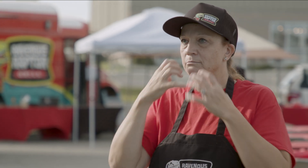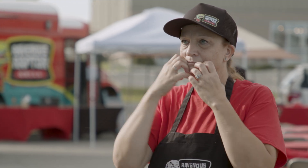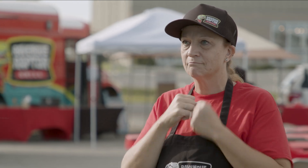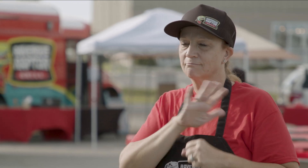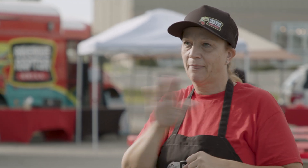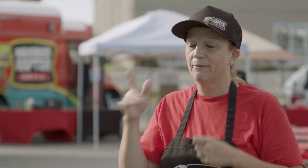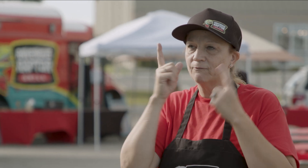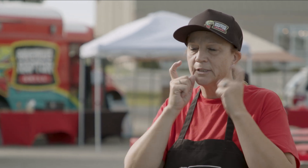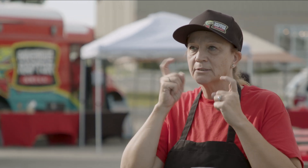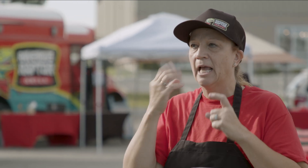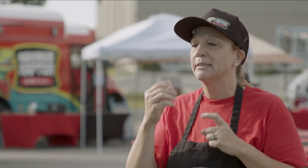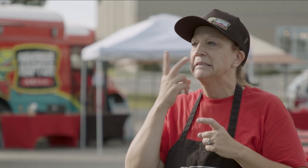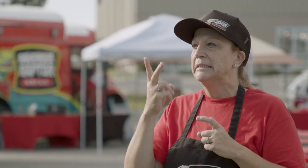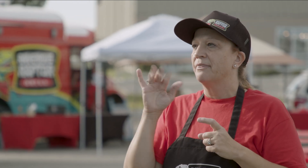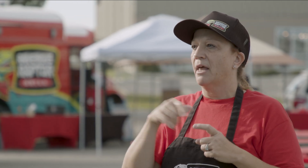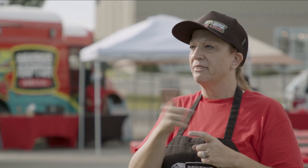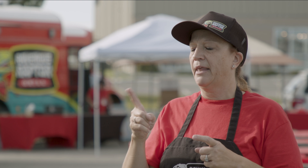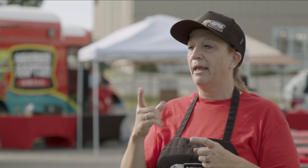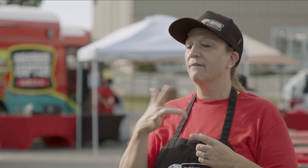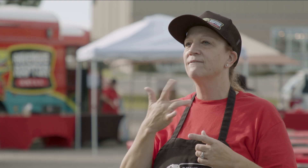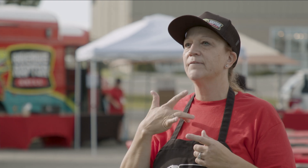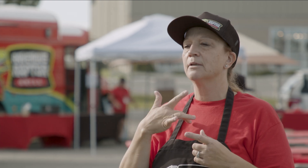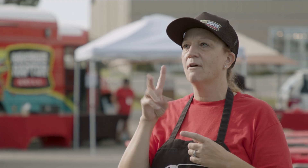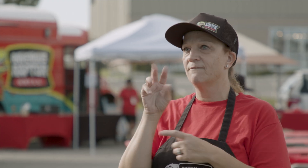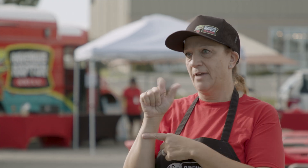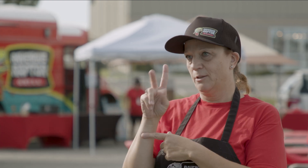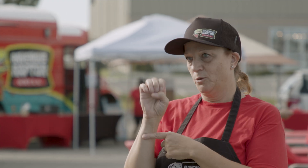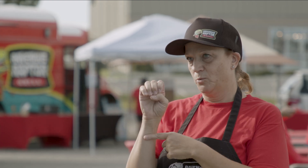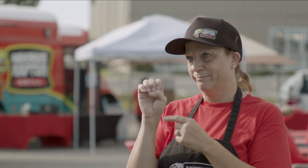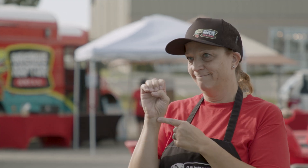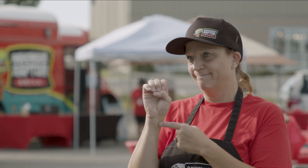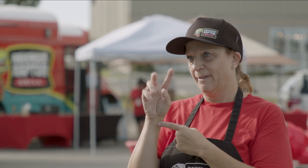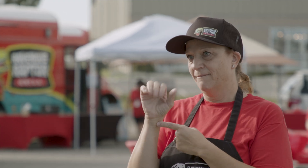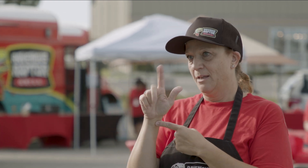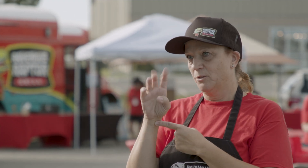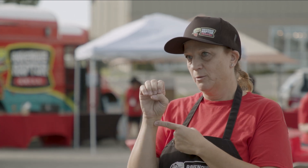I just love to see the expressions they make. I treasure seeing their faces when